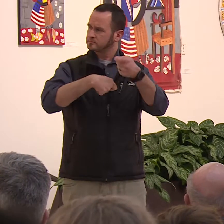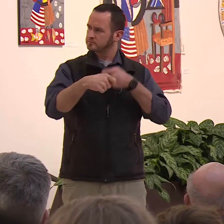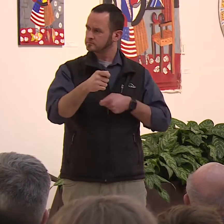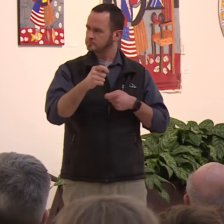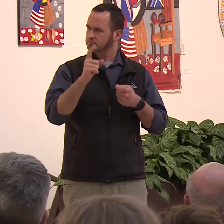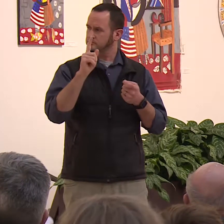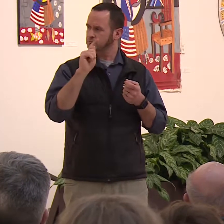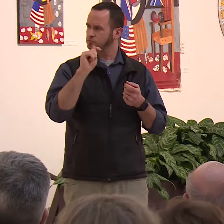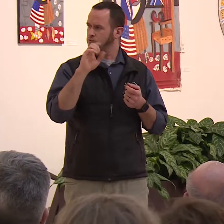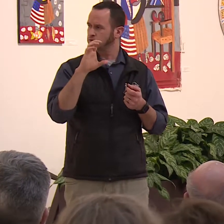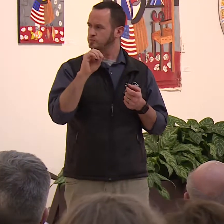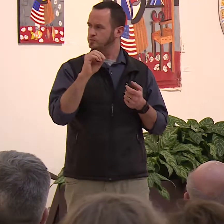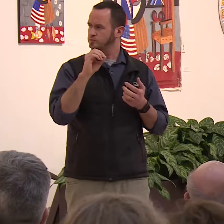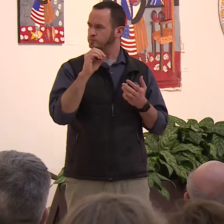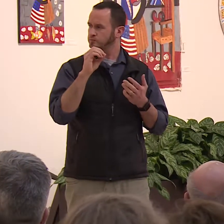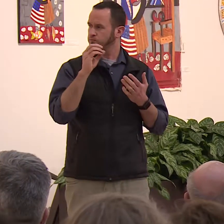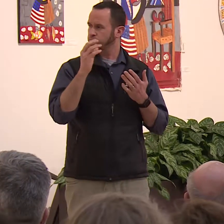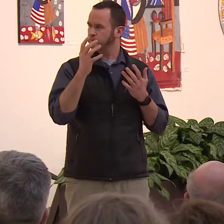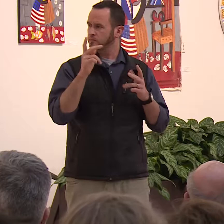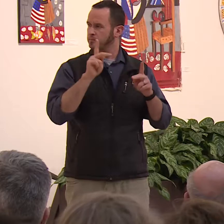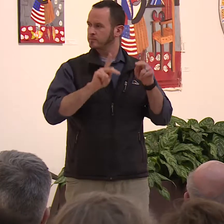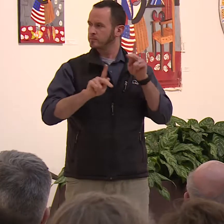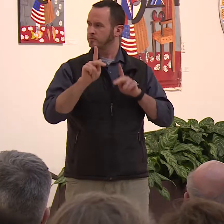with it as vague as it was.